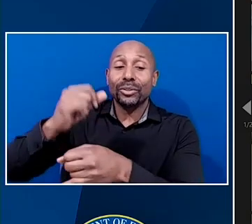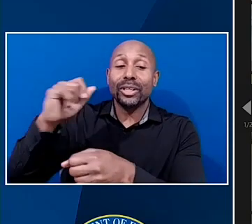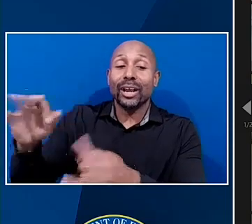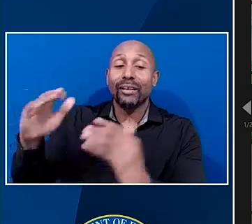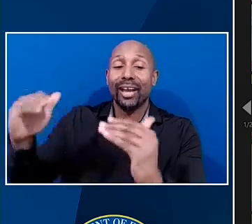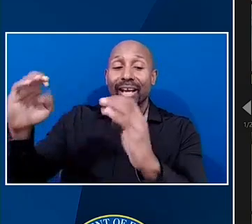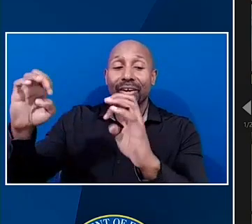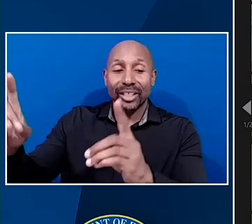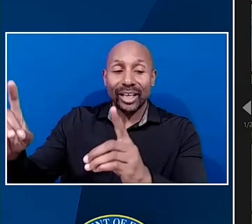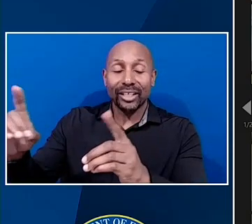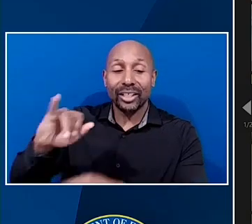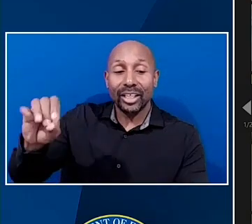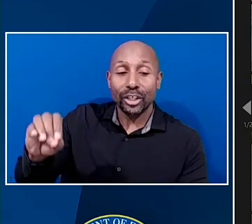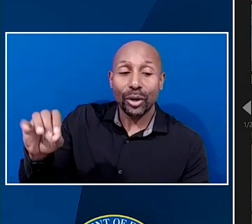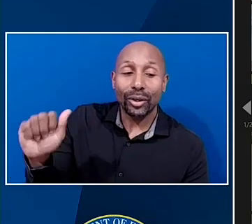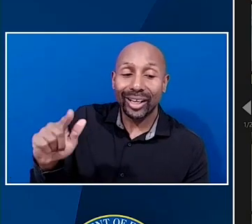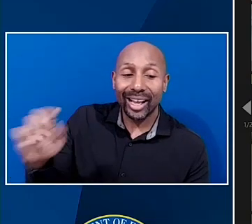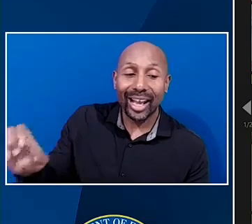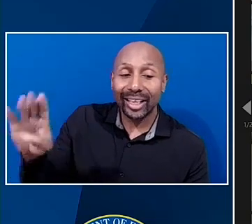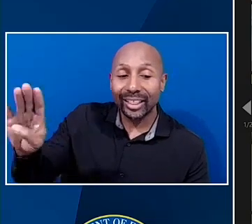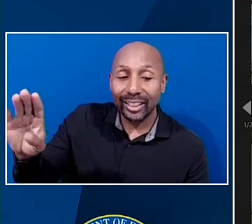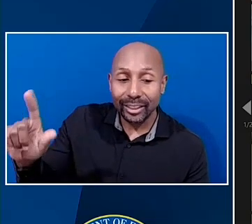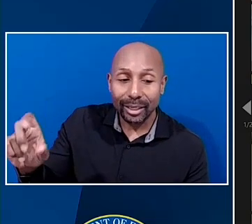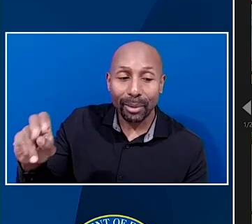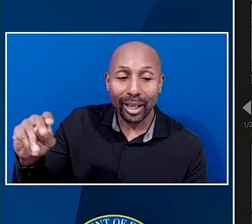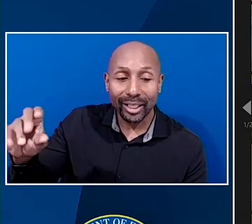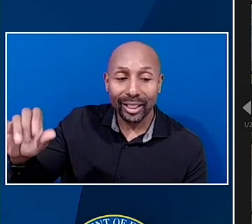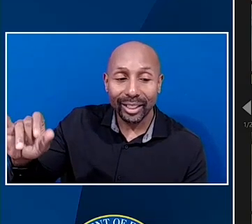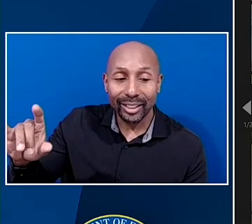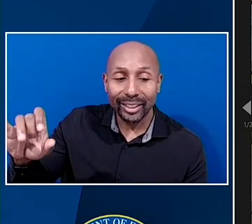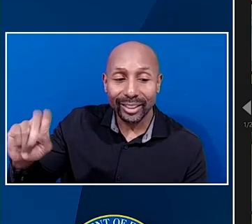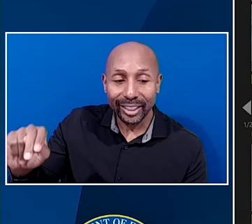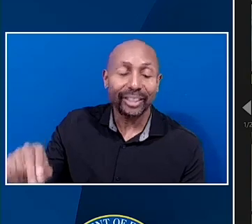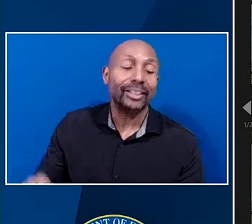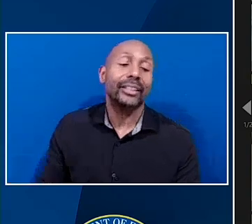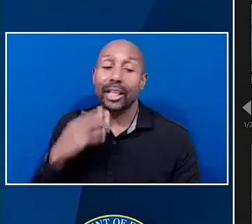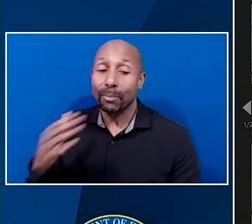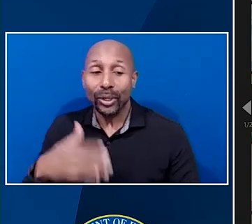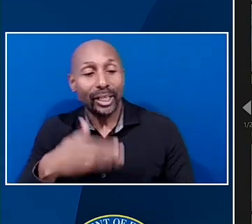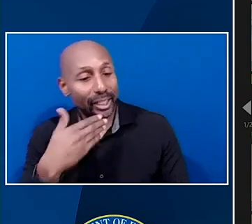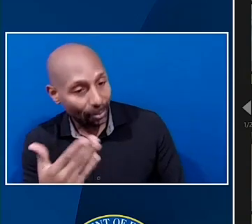Good morning. And Michael Cioce. Happy Wednesday.